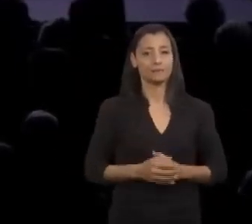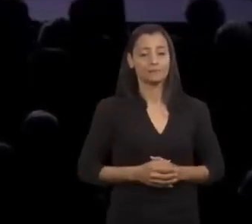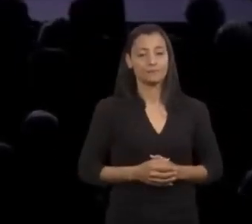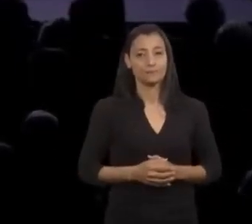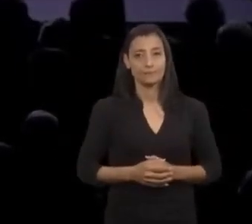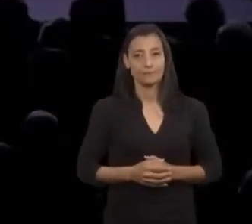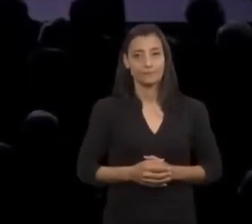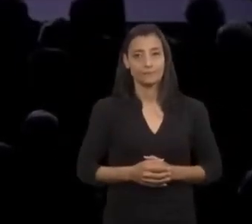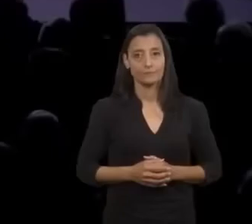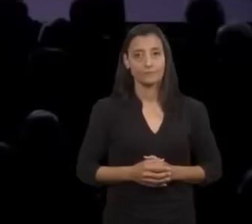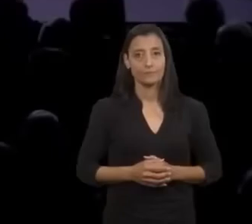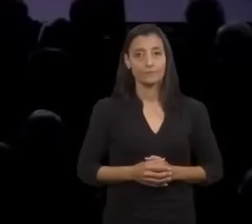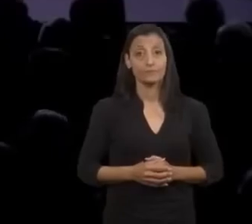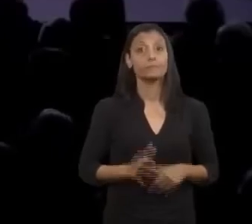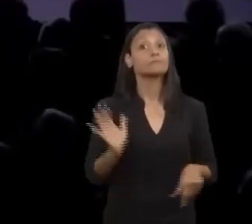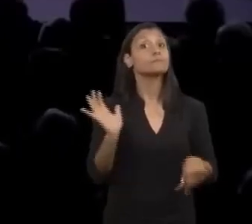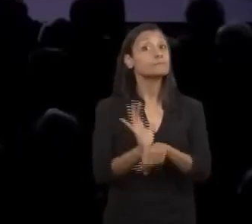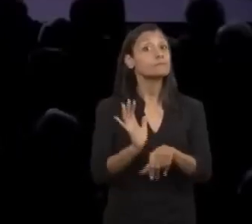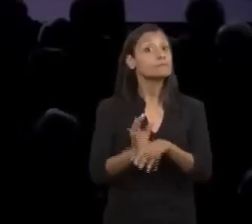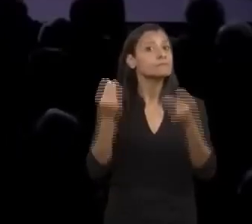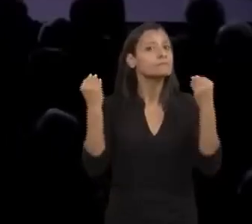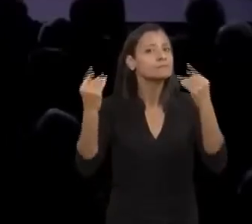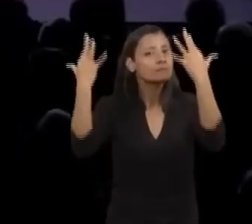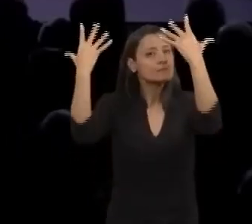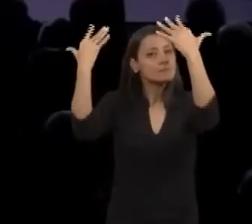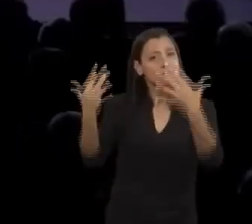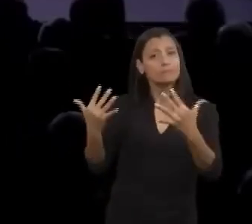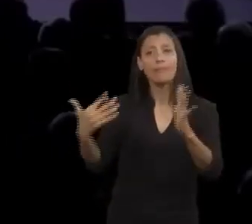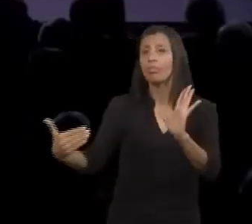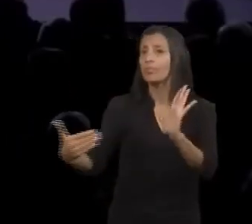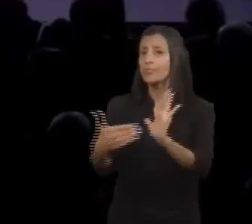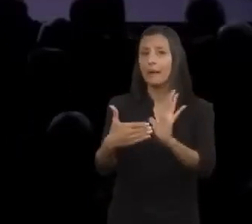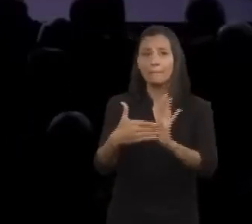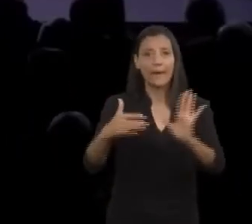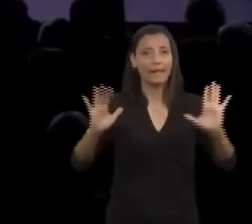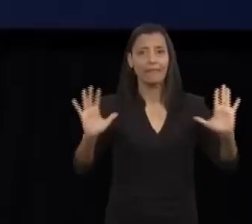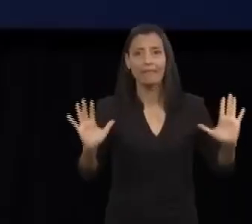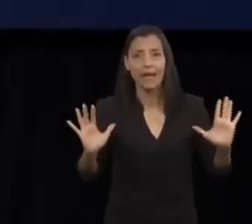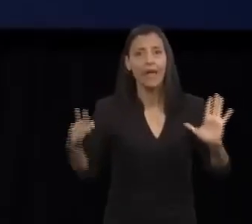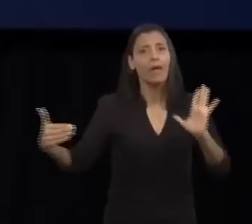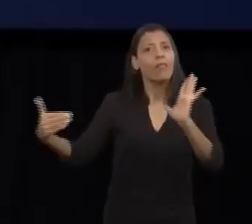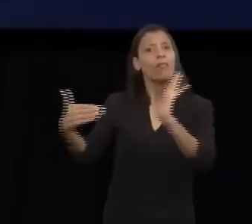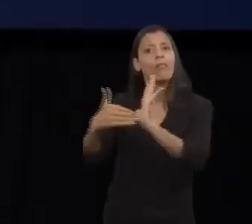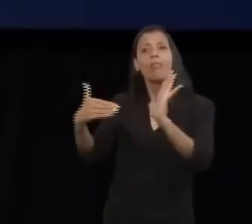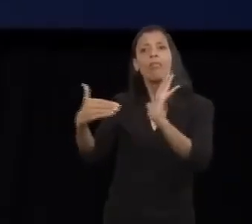That is, it is a function that basically depends on consumption.